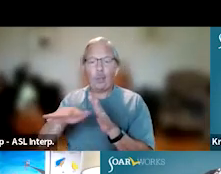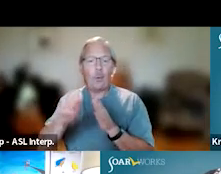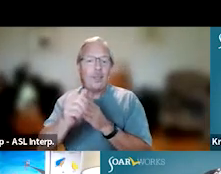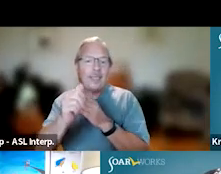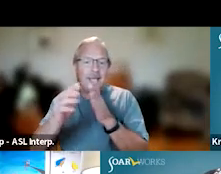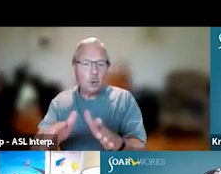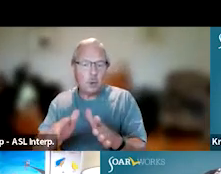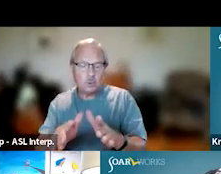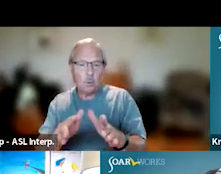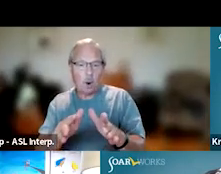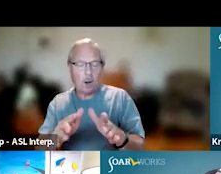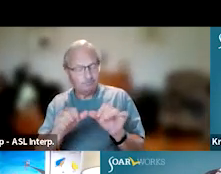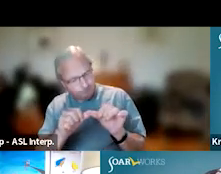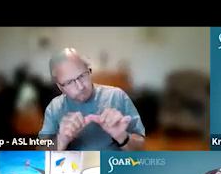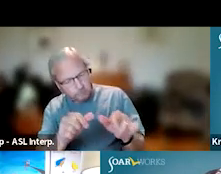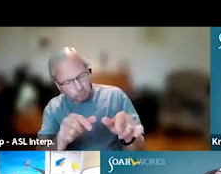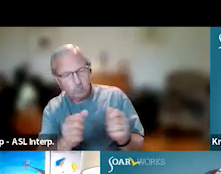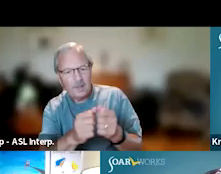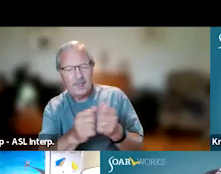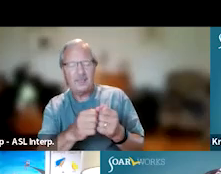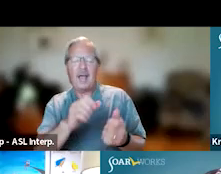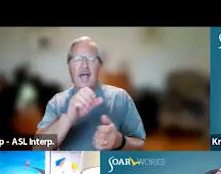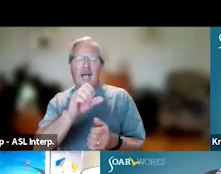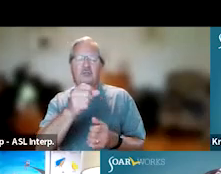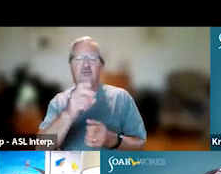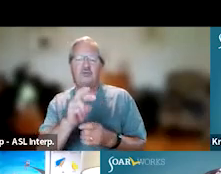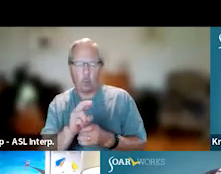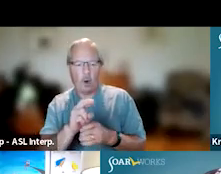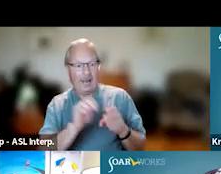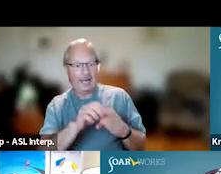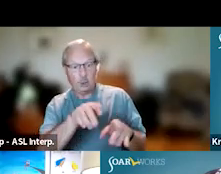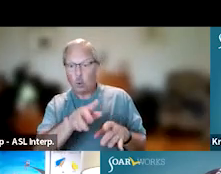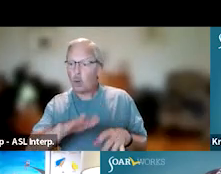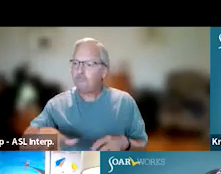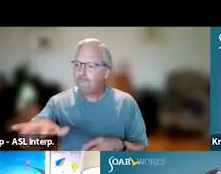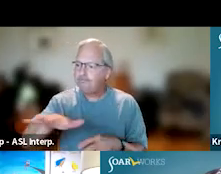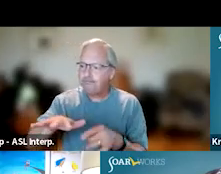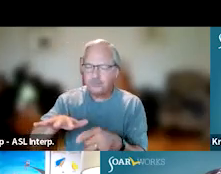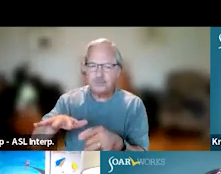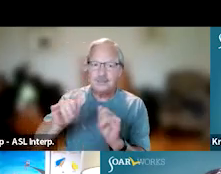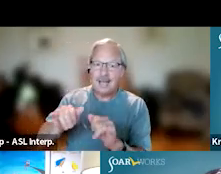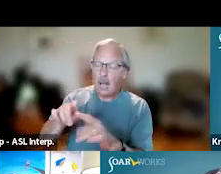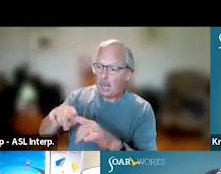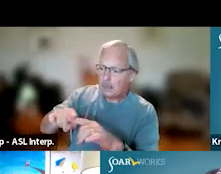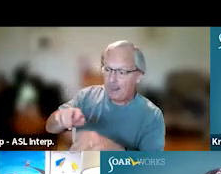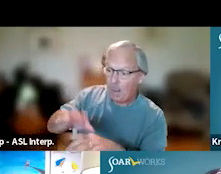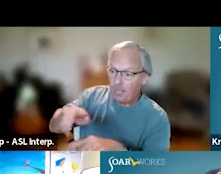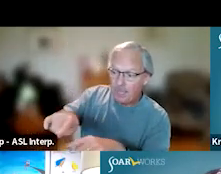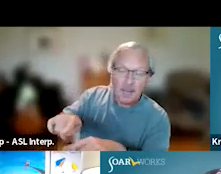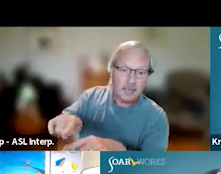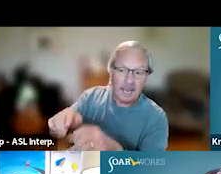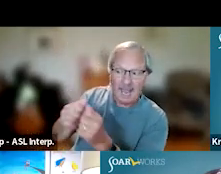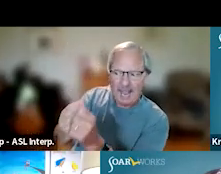in your communities and now is the time to lean on them, to lean in together and support each other.